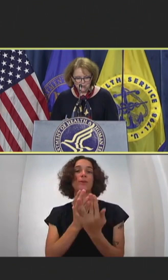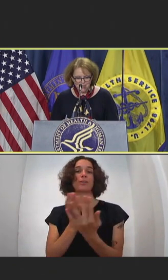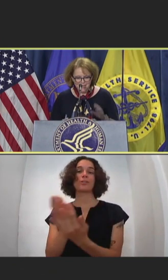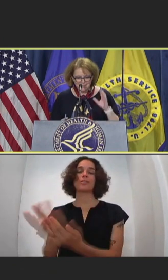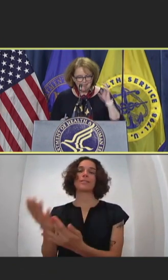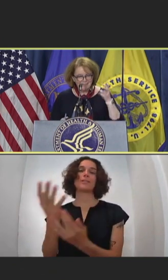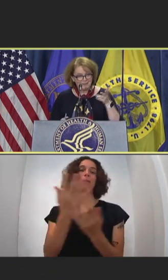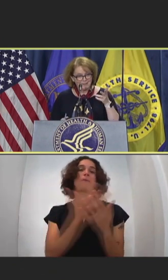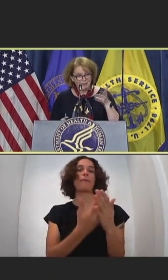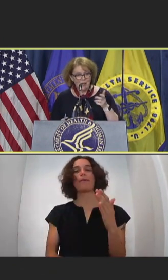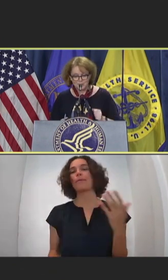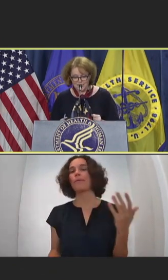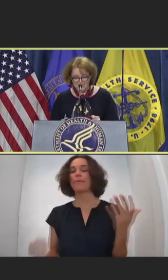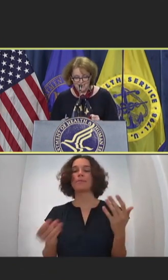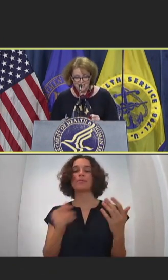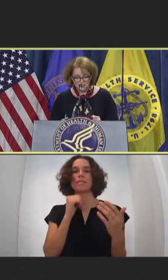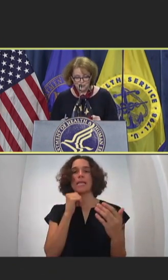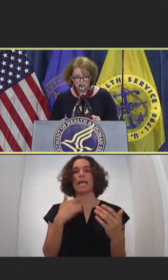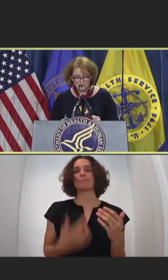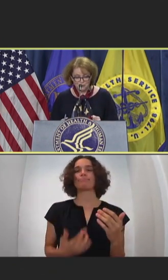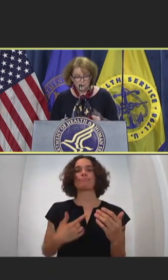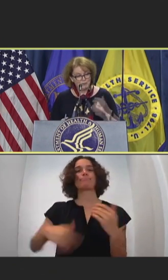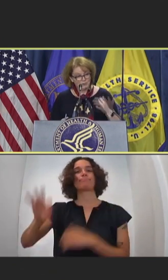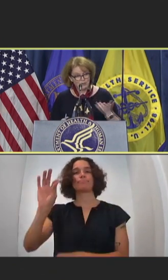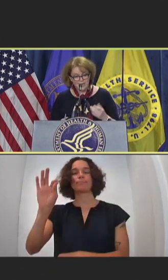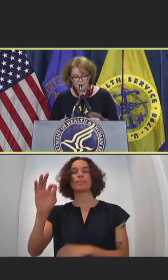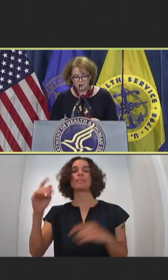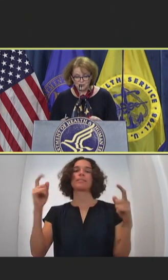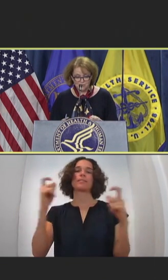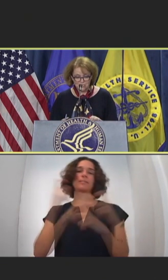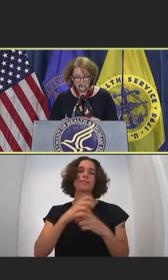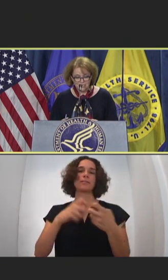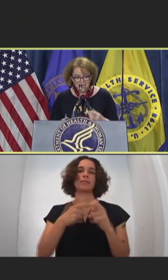that is complicating issues for folks and creating frustration.